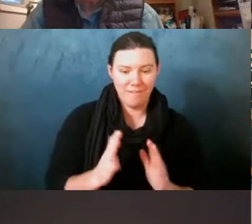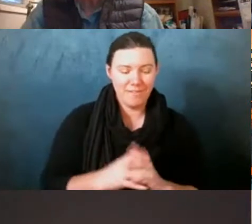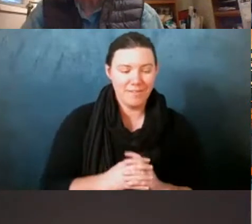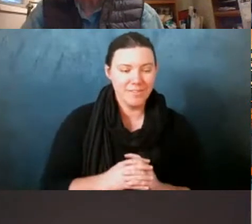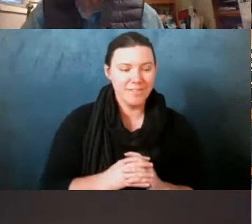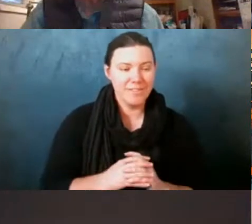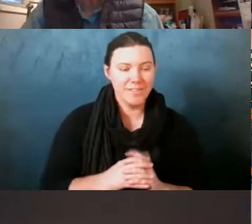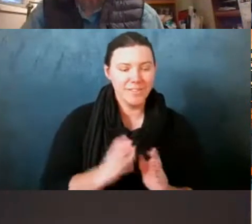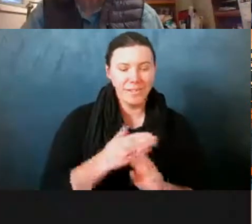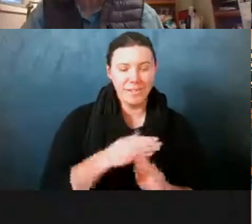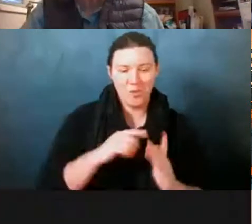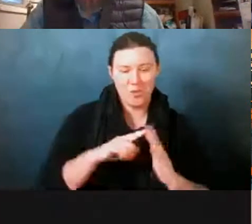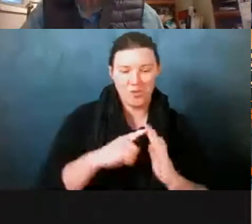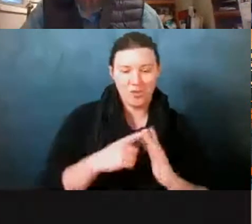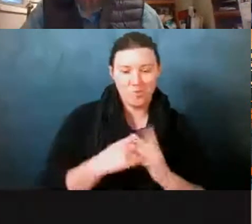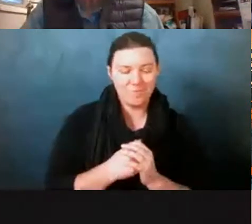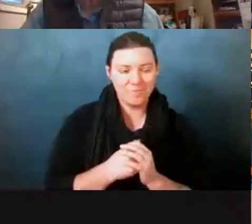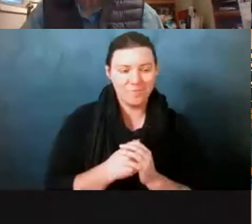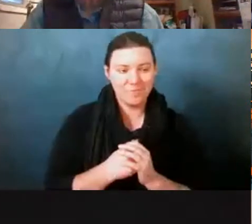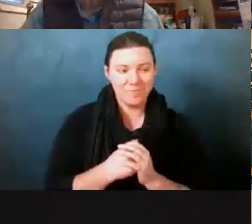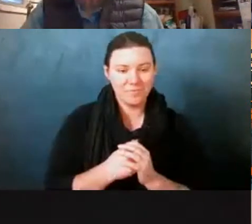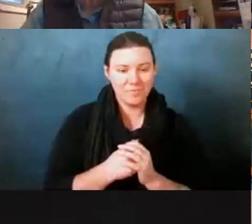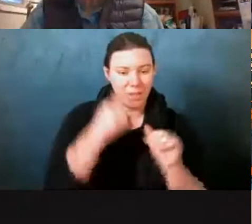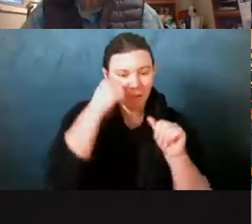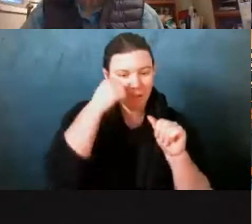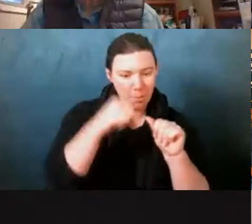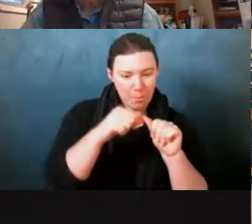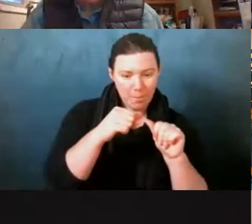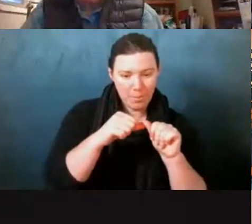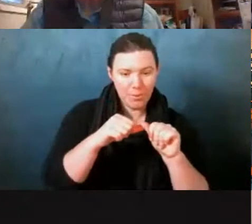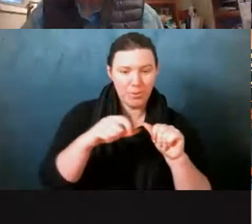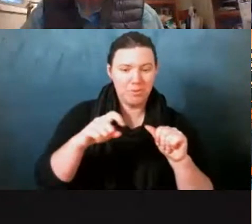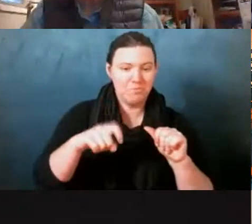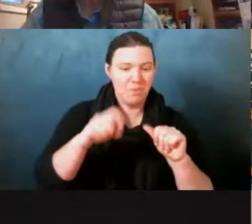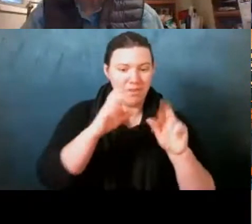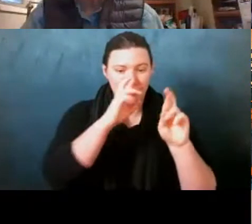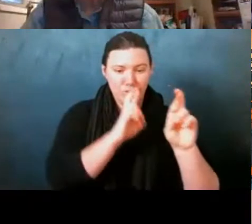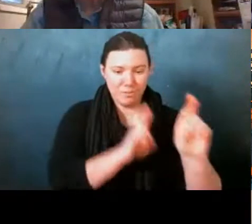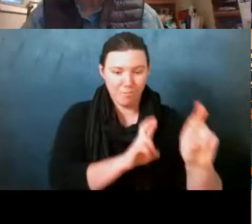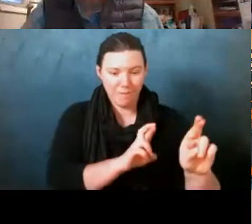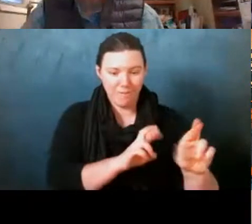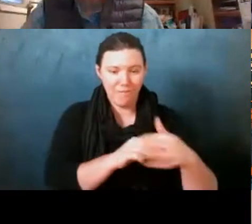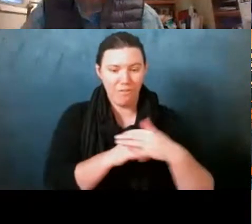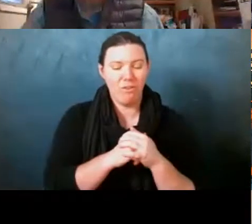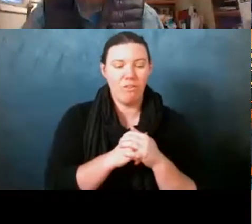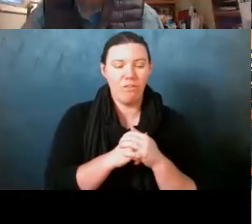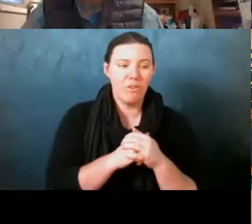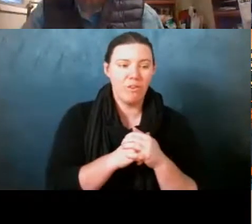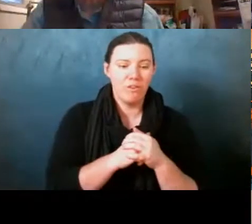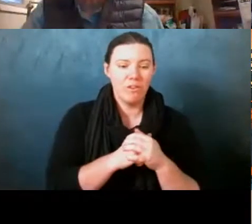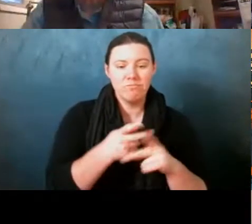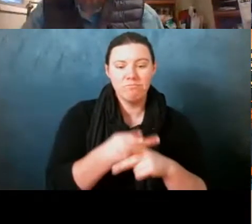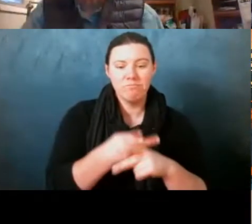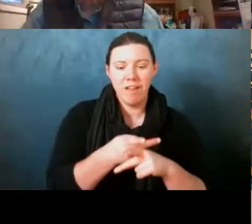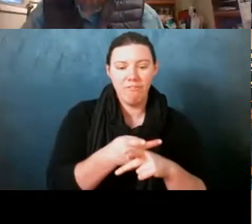please keep in mind to be respectful. Please be mindful of everyone who's in here,